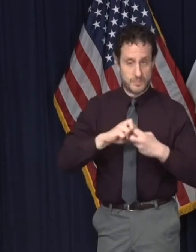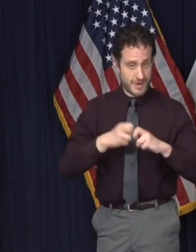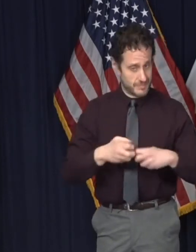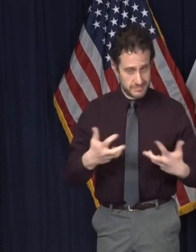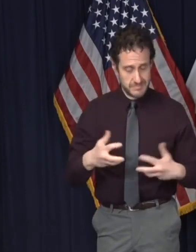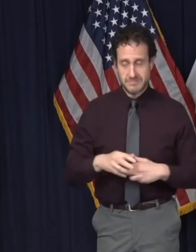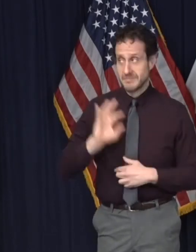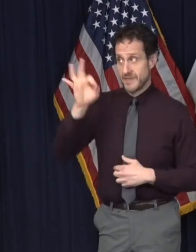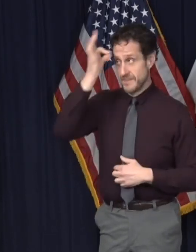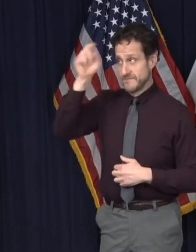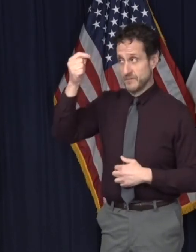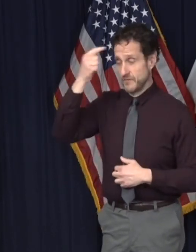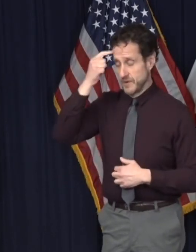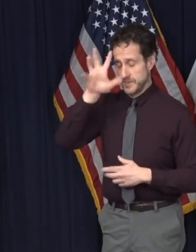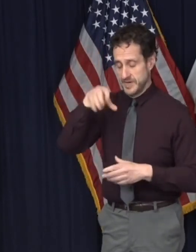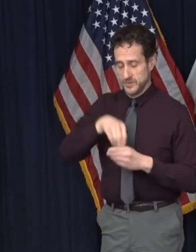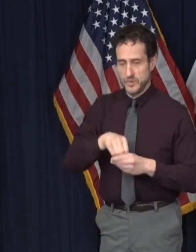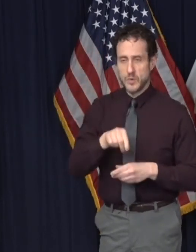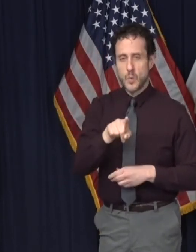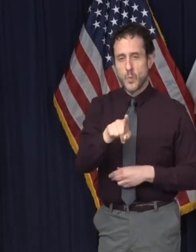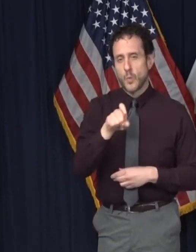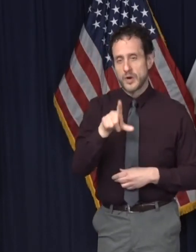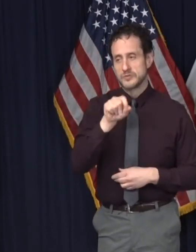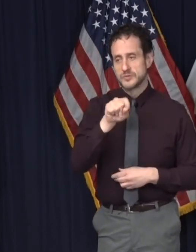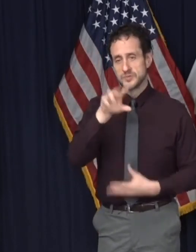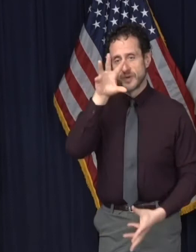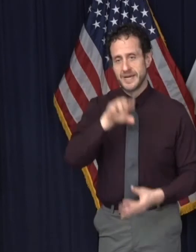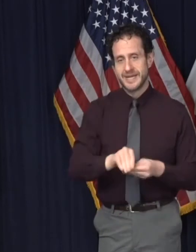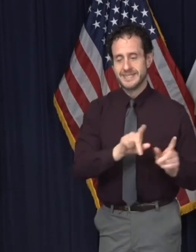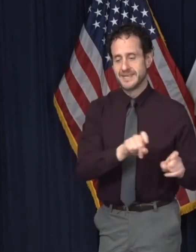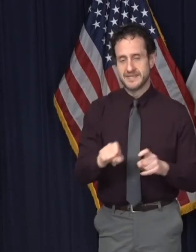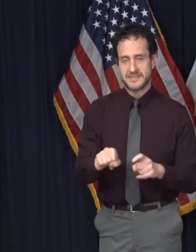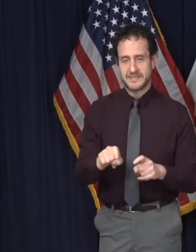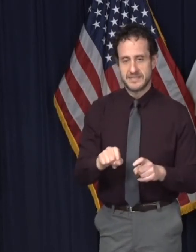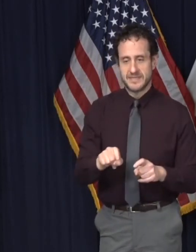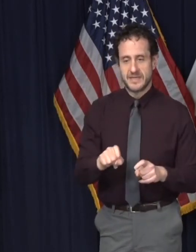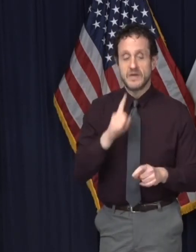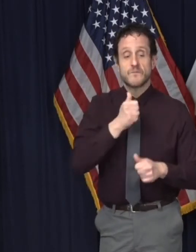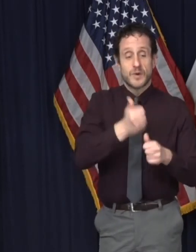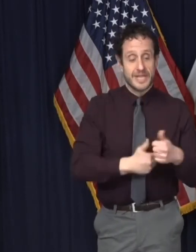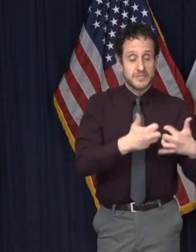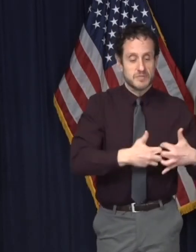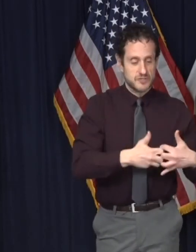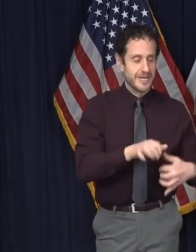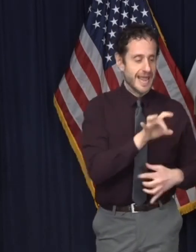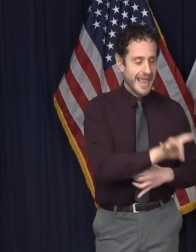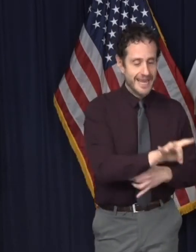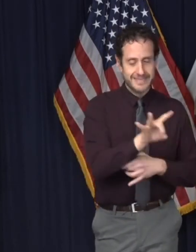THERE'S A CATCH. THE FEDERAL GOVERNMENT INCLUDED ONLY 120 TOTAL TESTS.